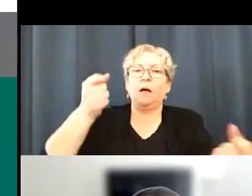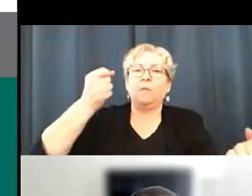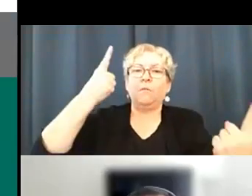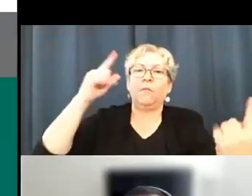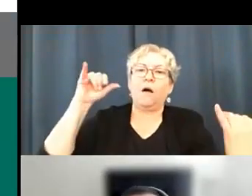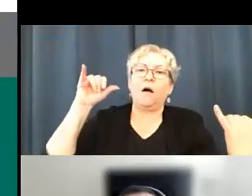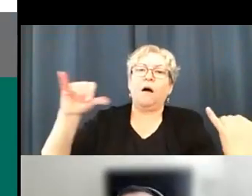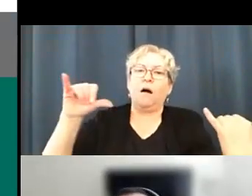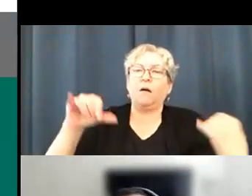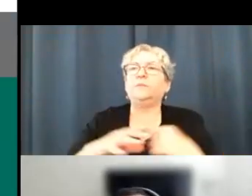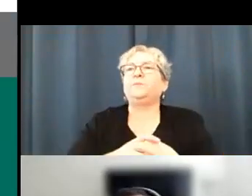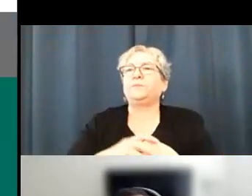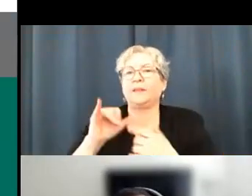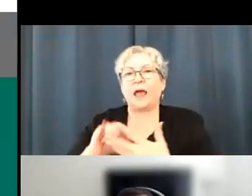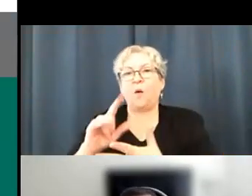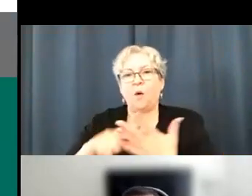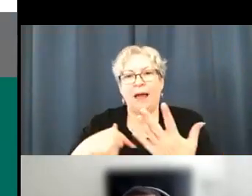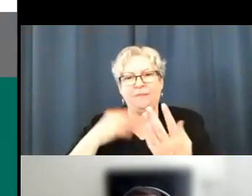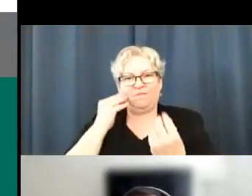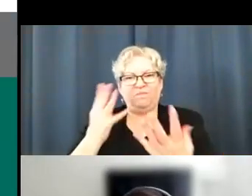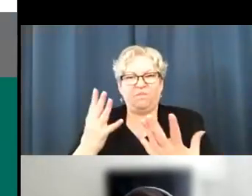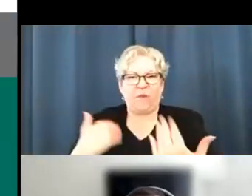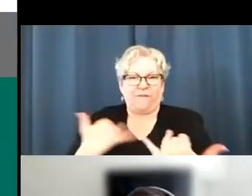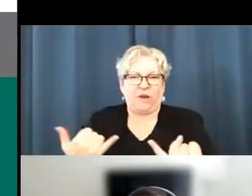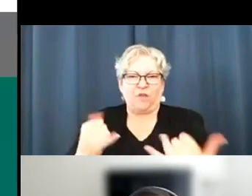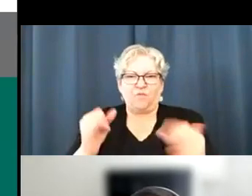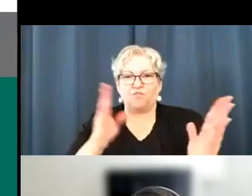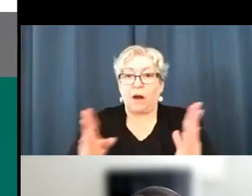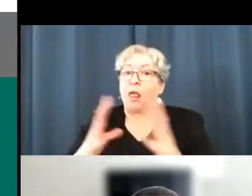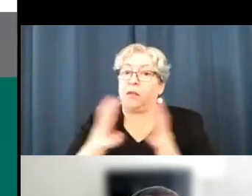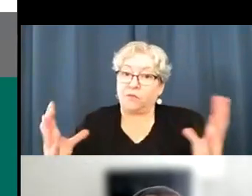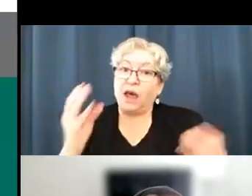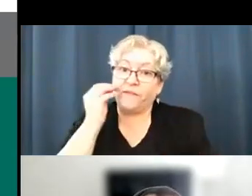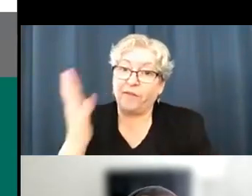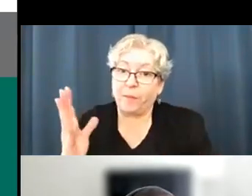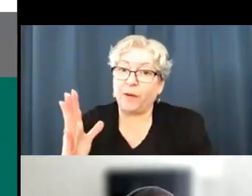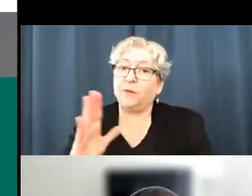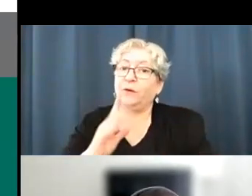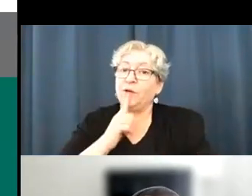So, that's all of the content that we have prepared. It was a lot. Appreciate your patience as we cut through it.